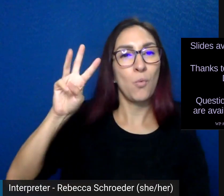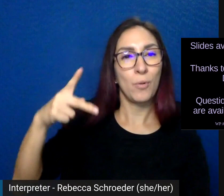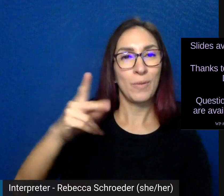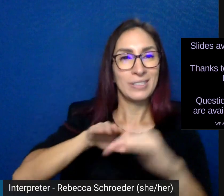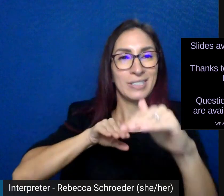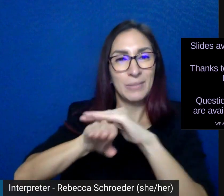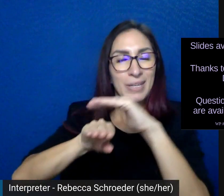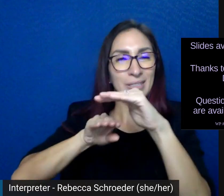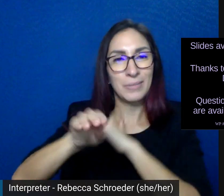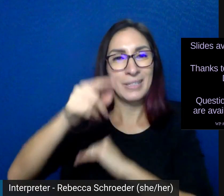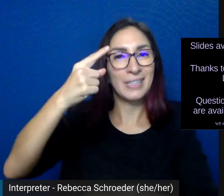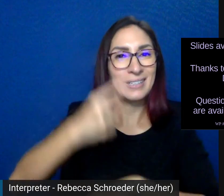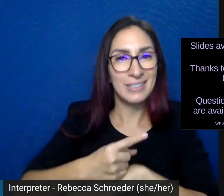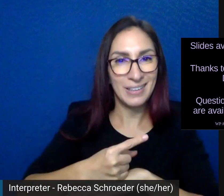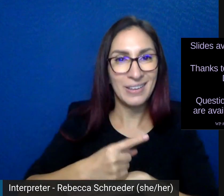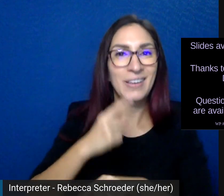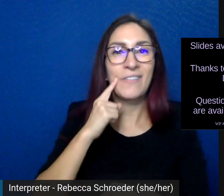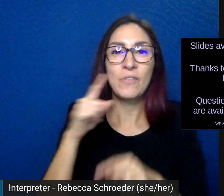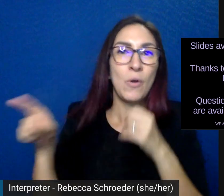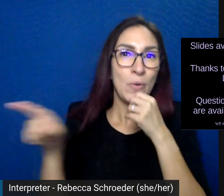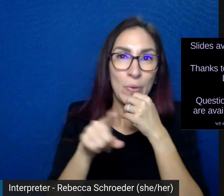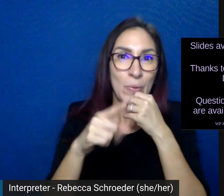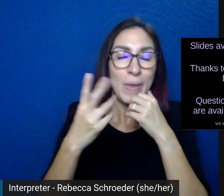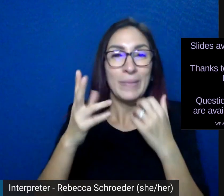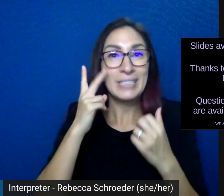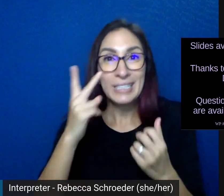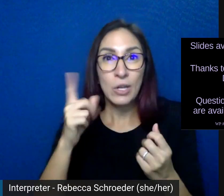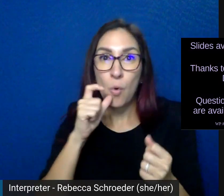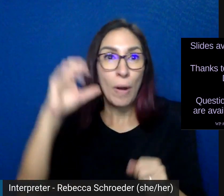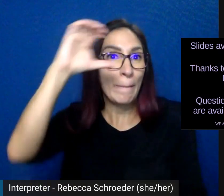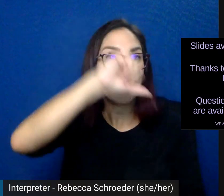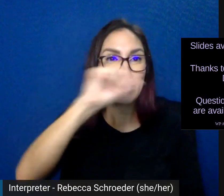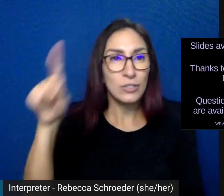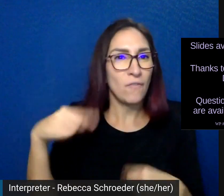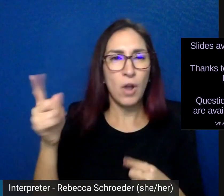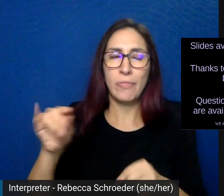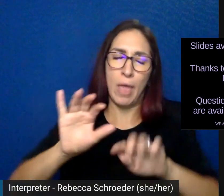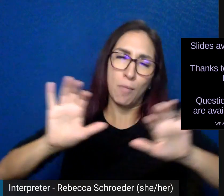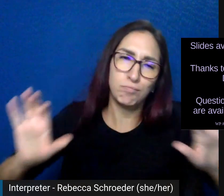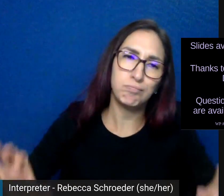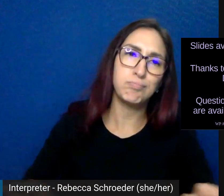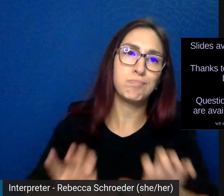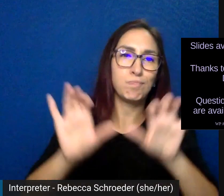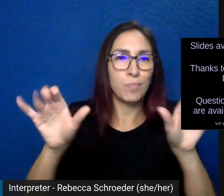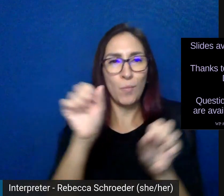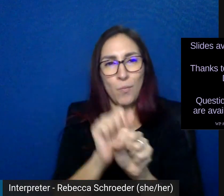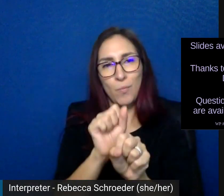that you may see or may not have seen. If you have any questions about what I talked about,